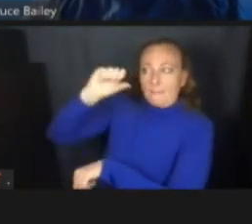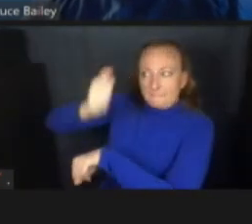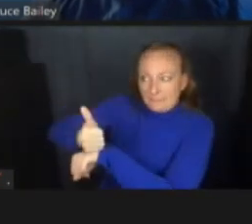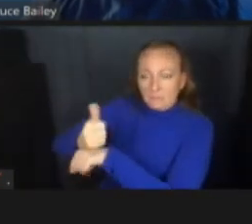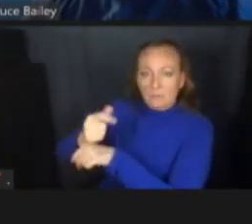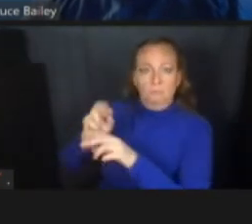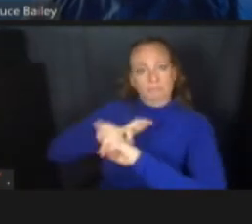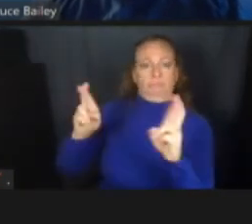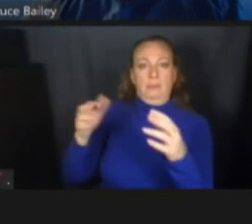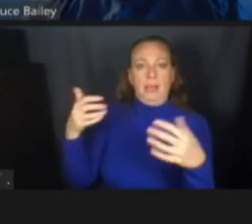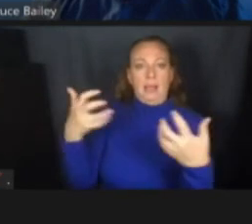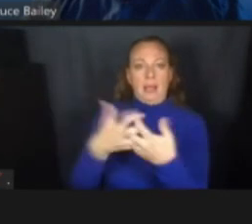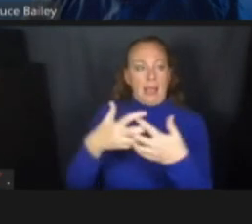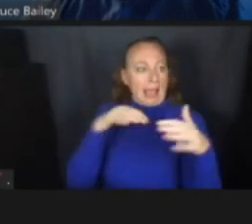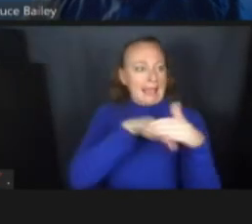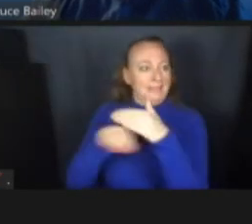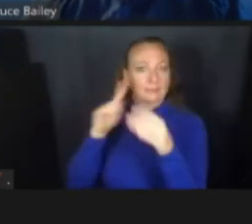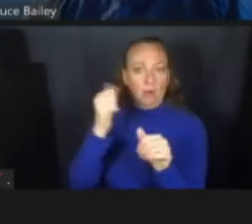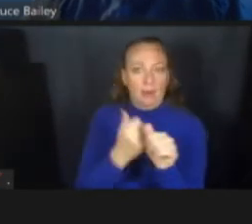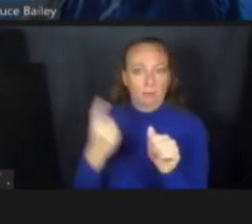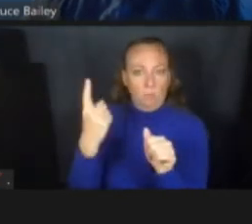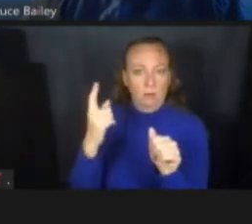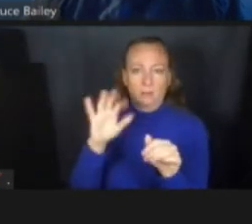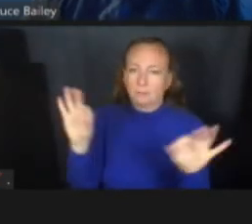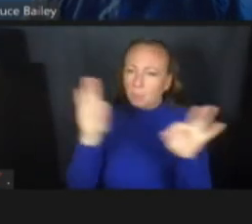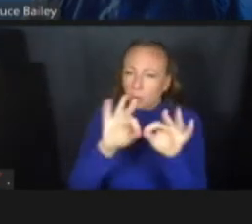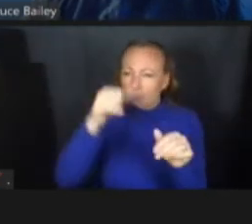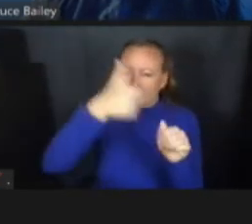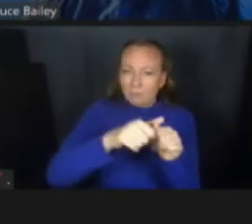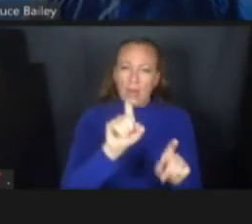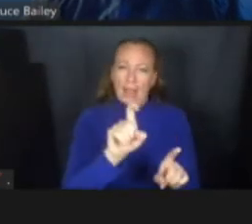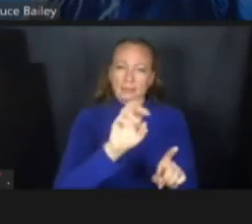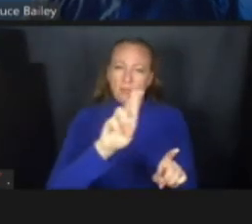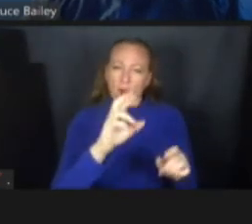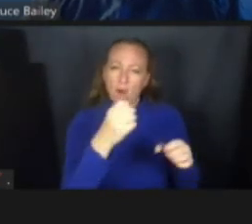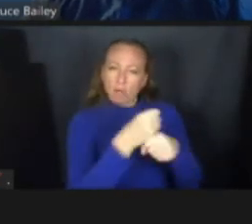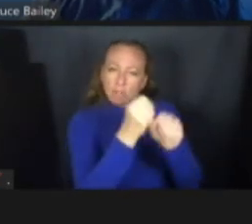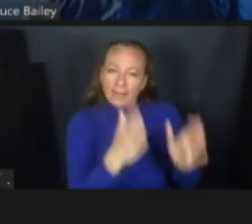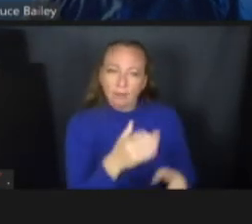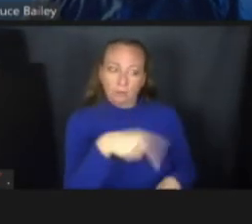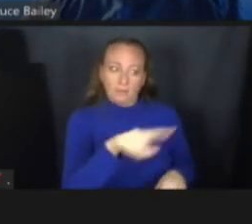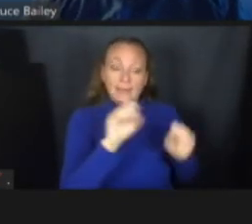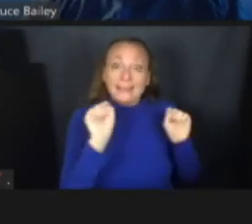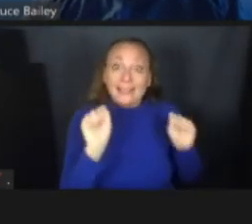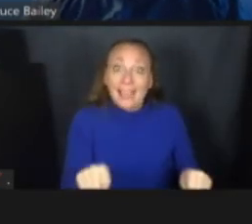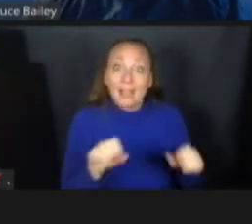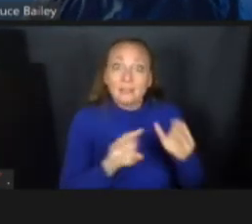for our XR developers and creators, to develop a world that is fully accessible